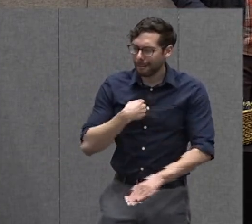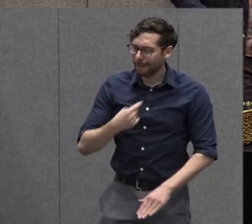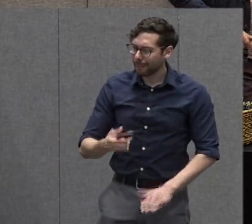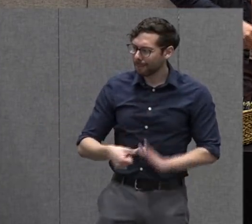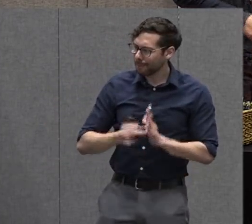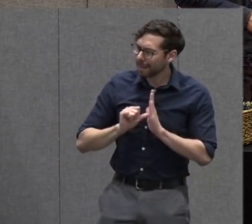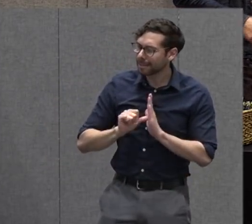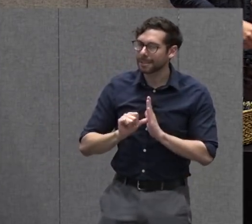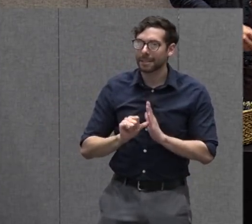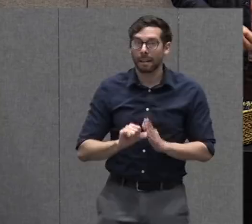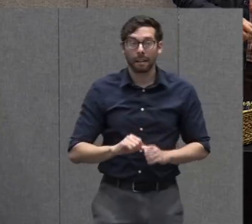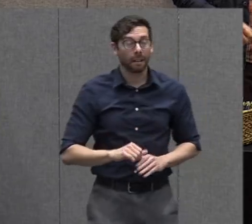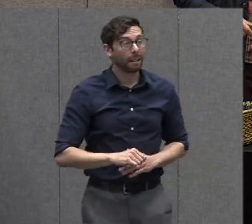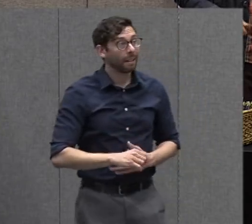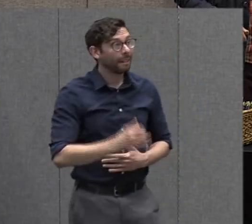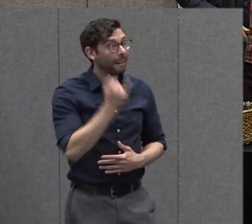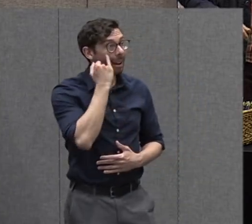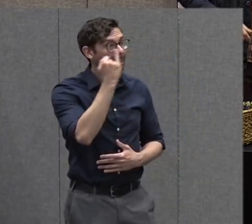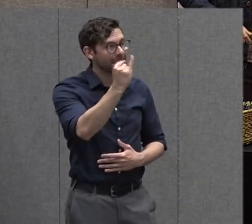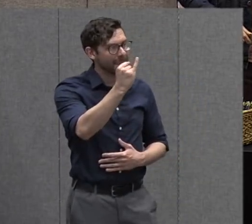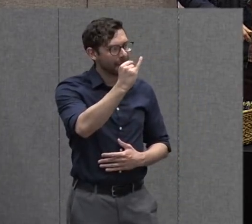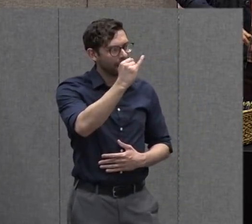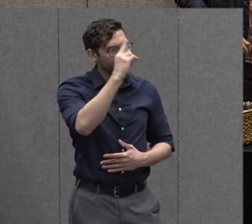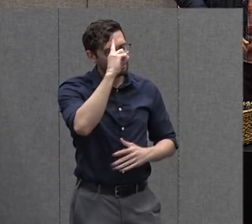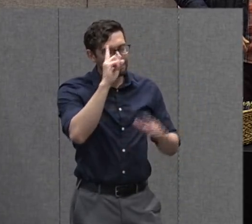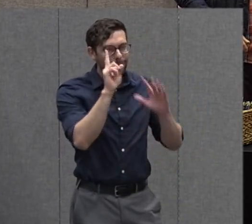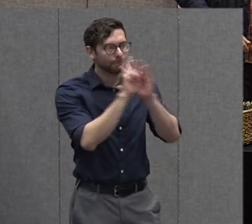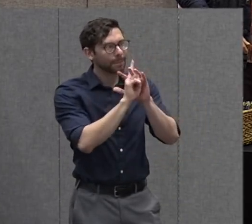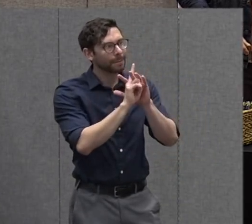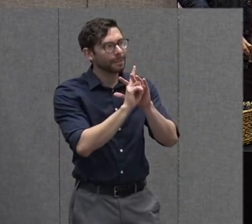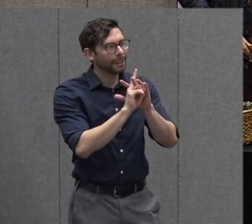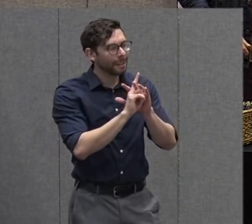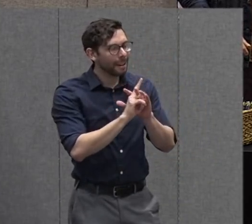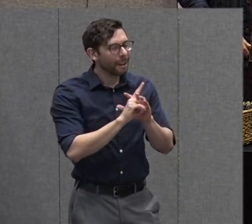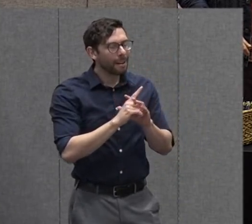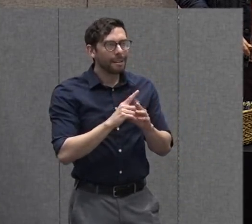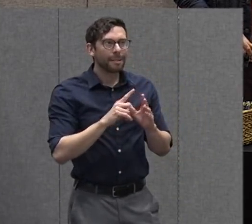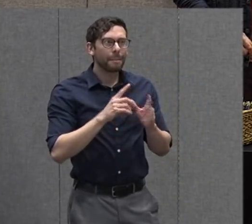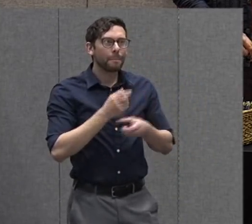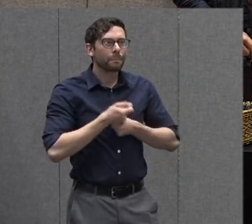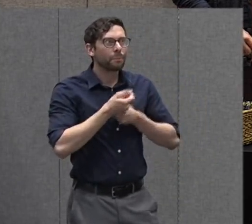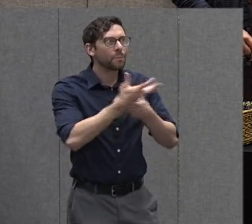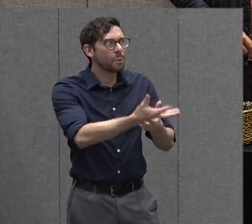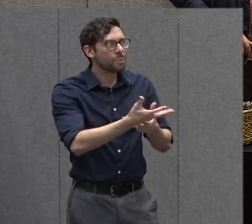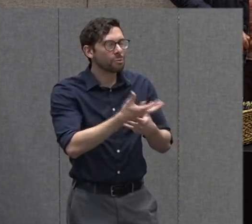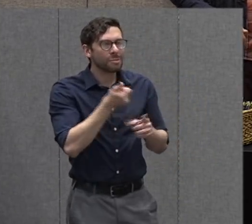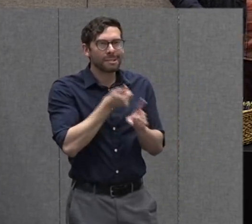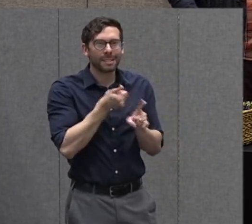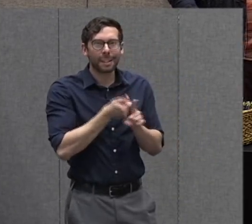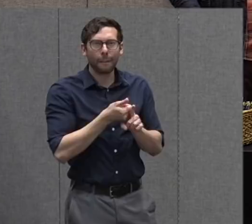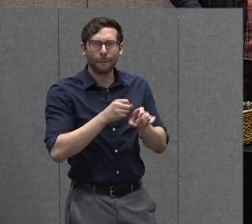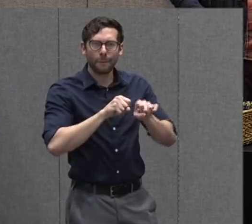And that was that poetry kind of gets to break the rules. [Miss Martindale] It does. [Mr. R] Yeah. [Miss Martindale] Definitely. [Mr. R] In fact, I'm gonna write a poem